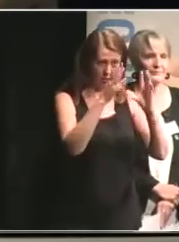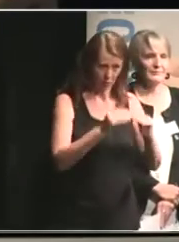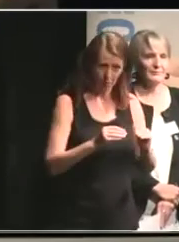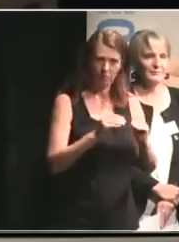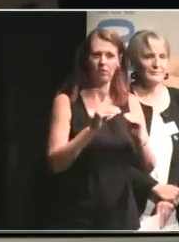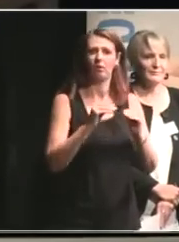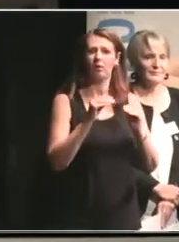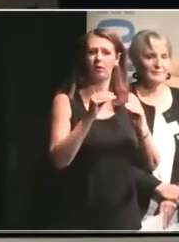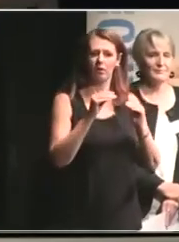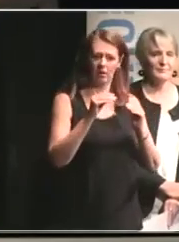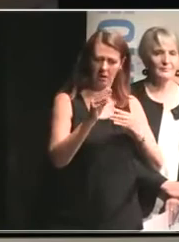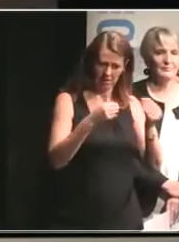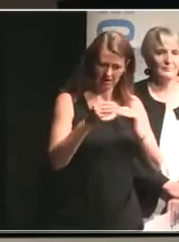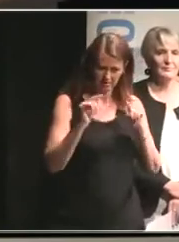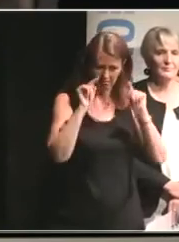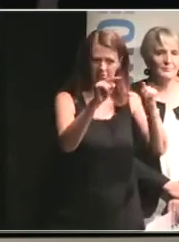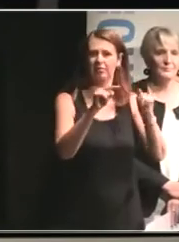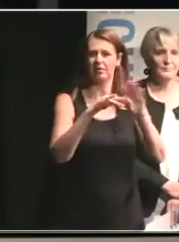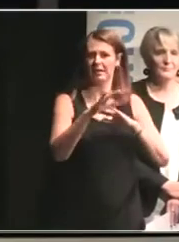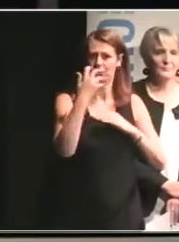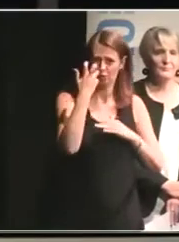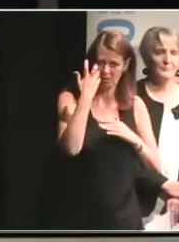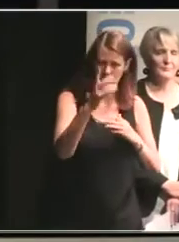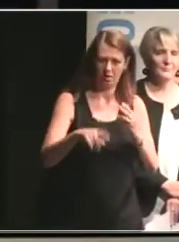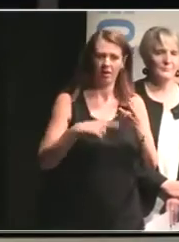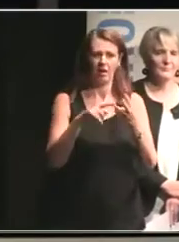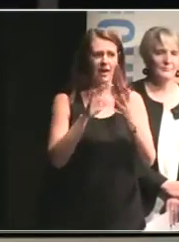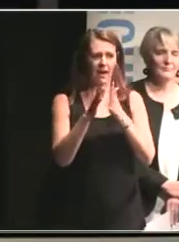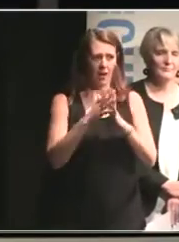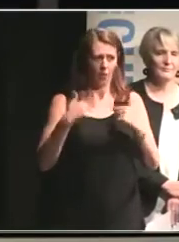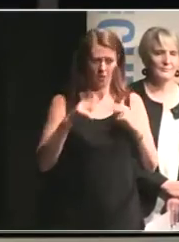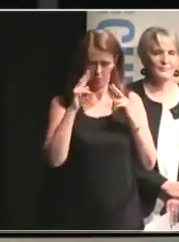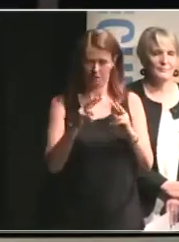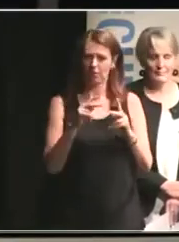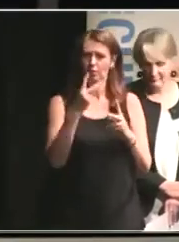from getting out there in the future? and so the way I look at it there's two things. First